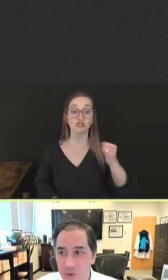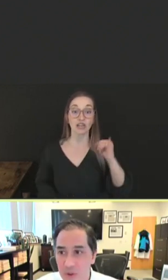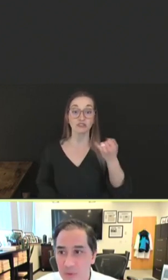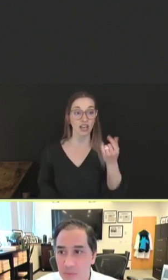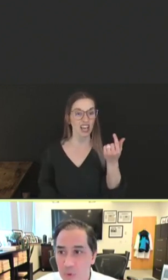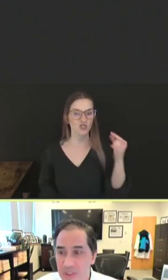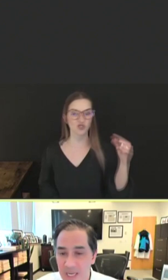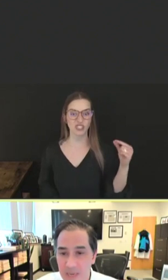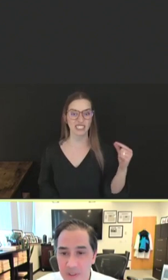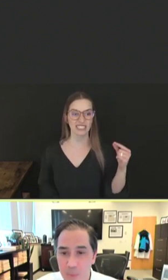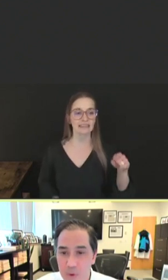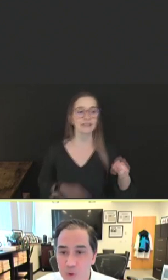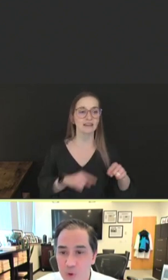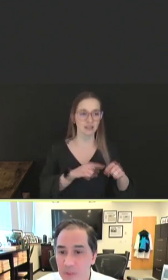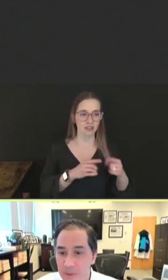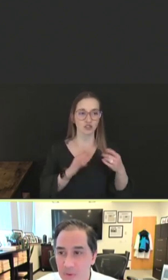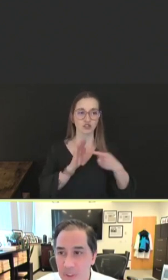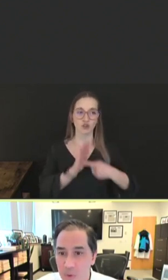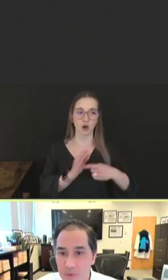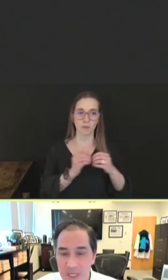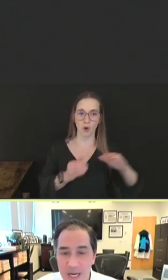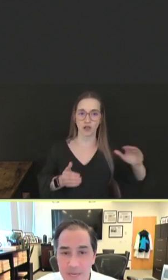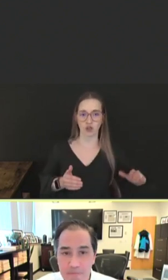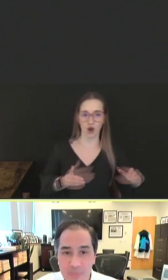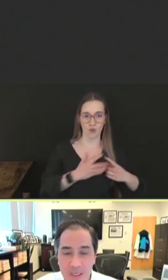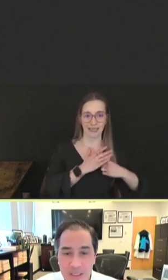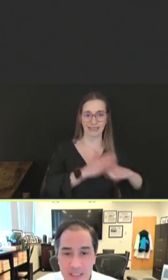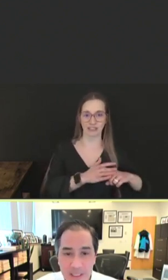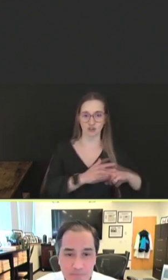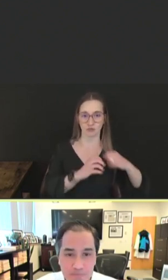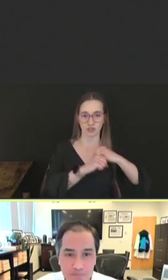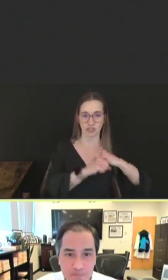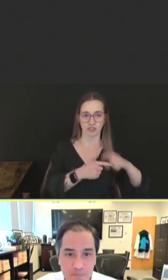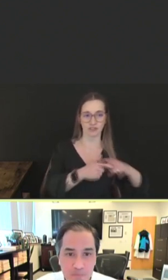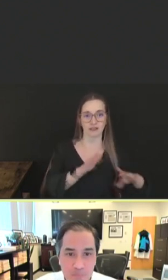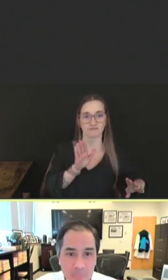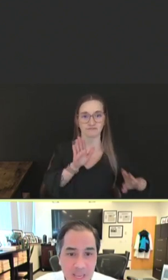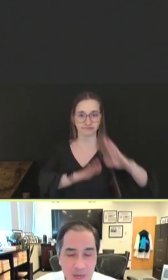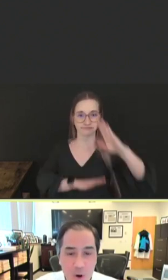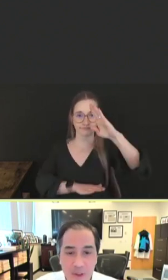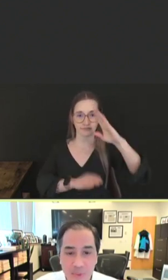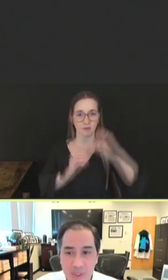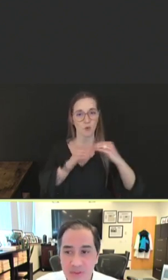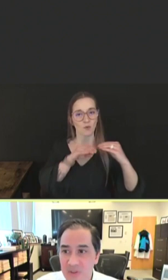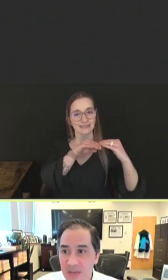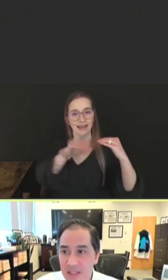but more stable and more durable immunity over time. Next slide. And all three of these